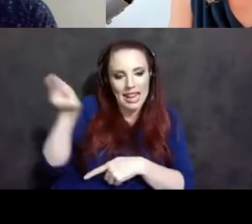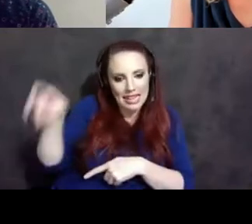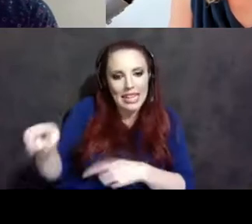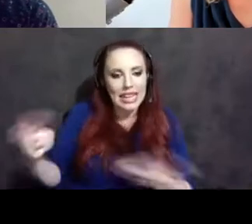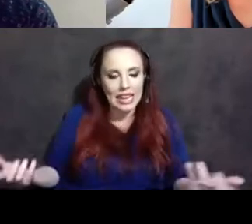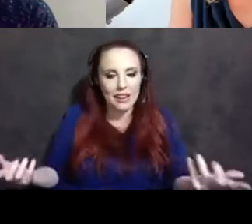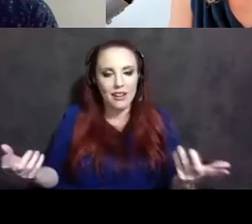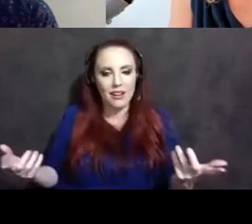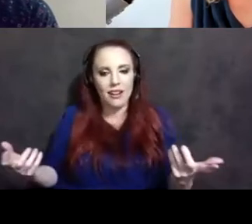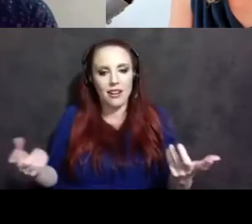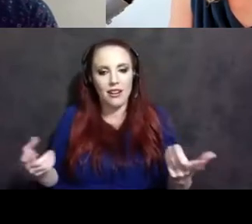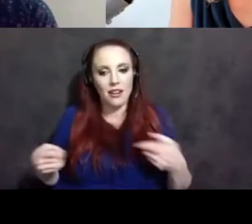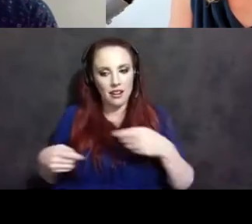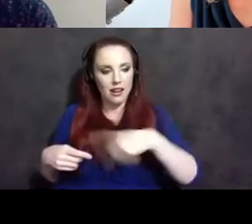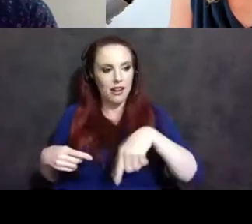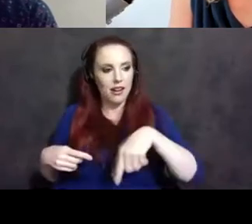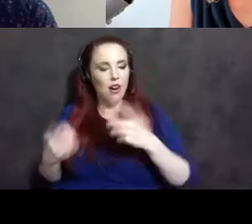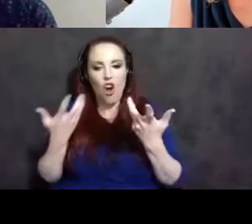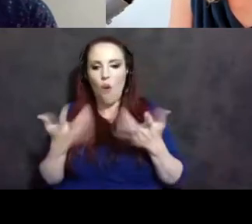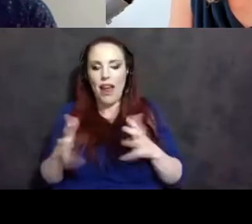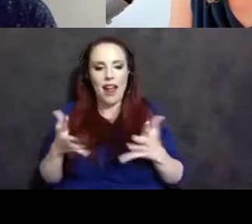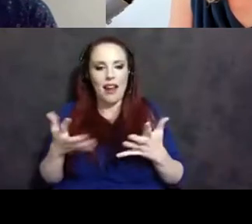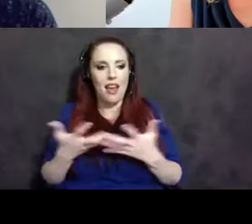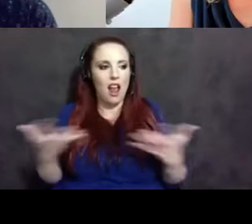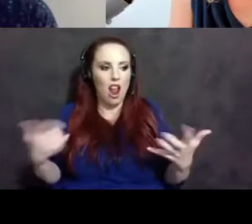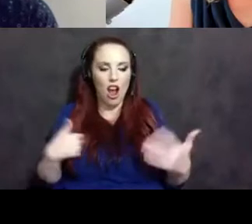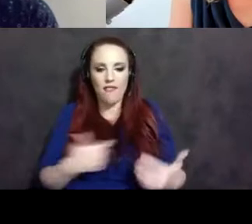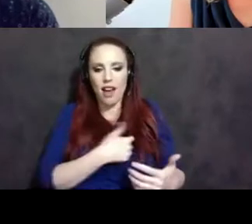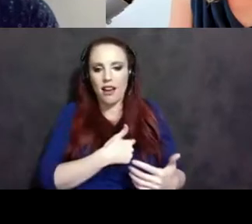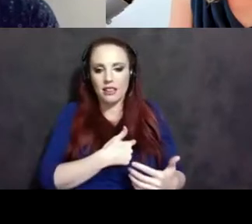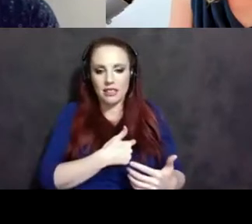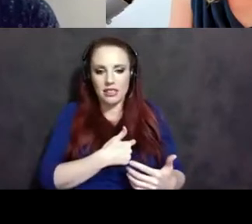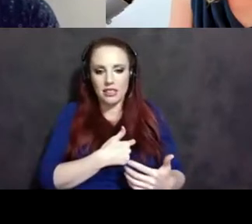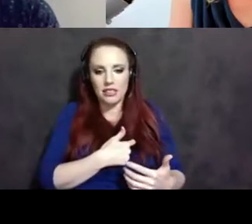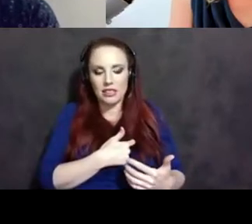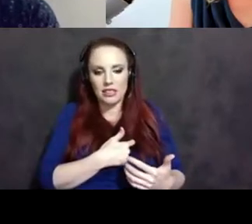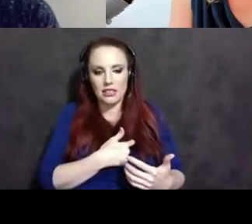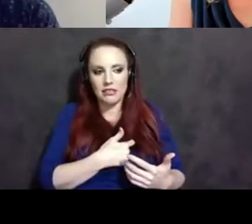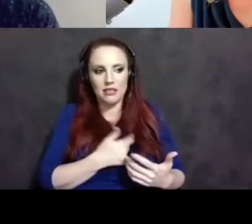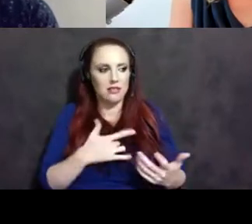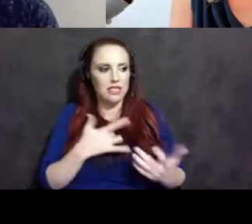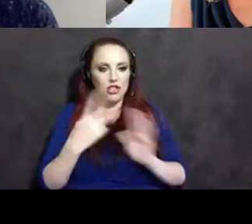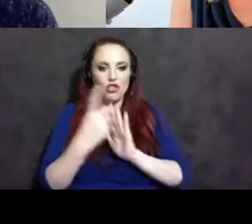They already are, like a lot of us already are being discriminated in the workplace,